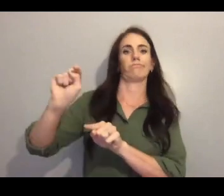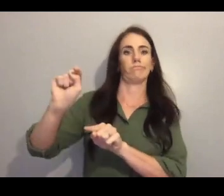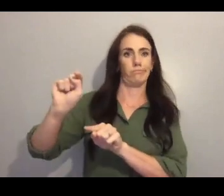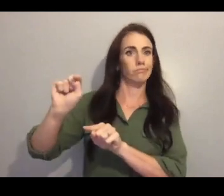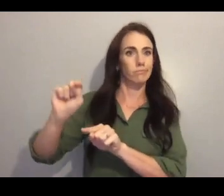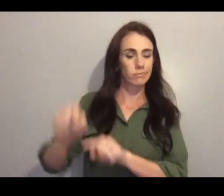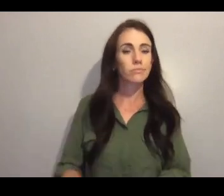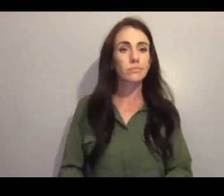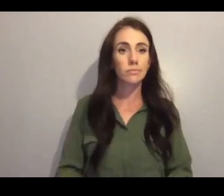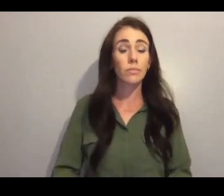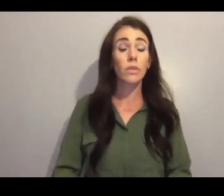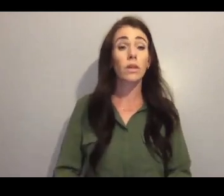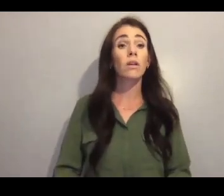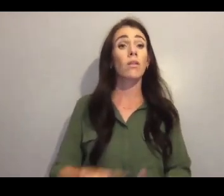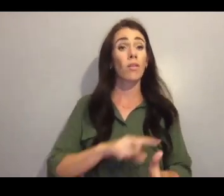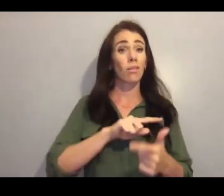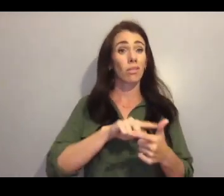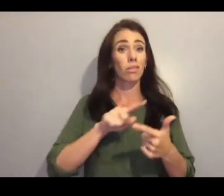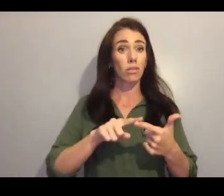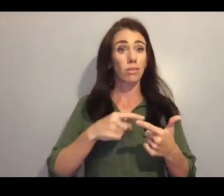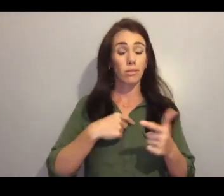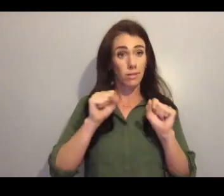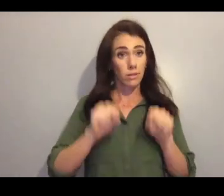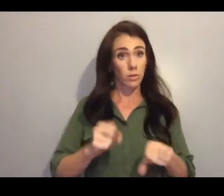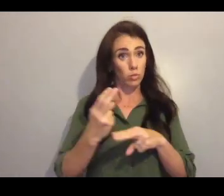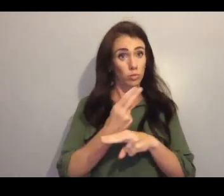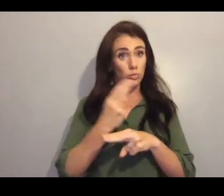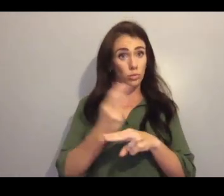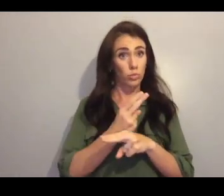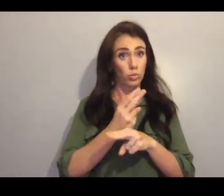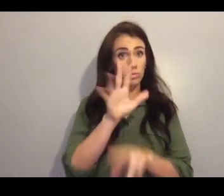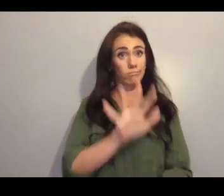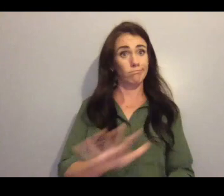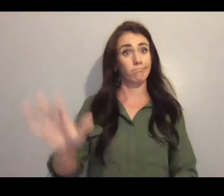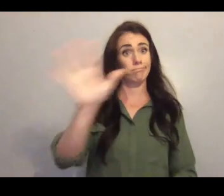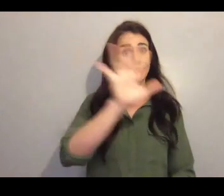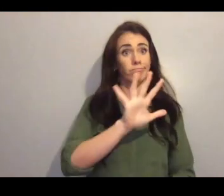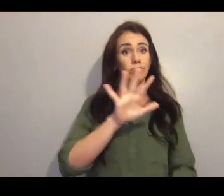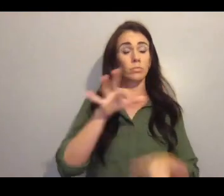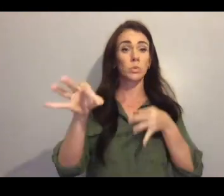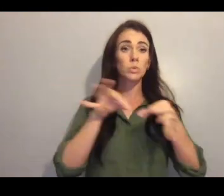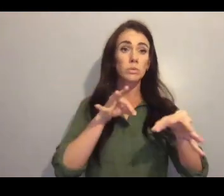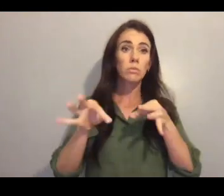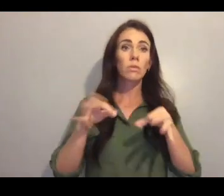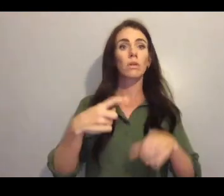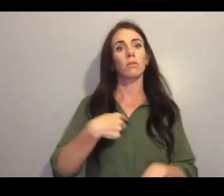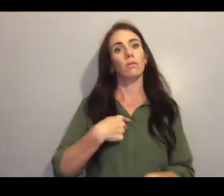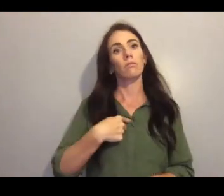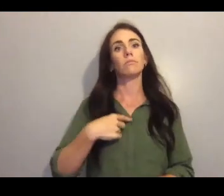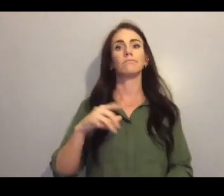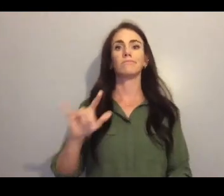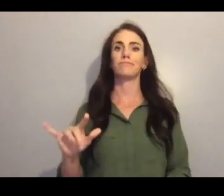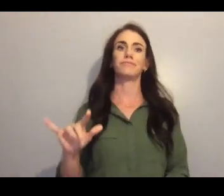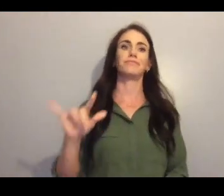North Carolina would be up north but not as far. And then once I've established that space I can use